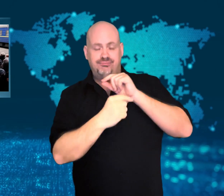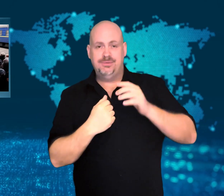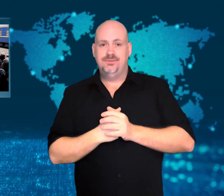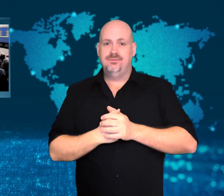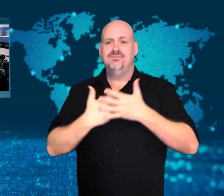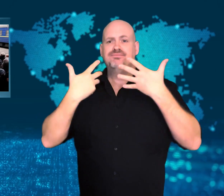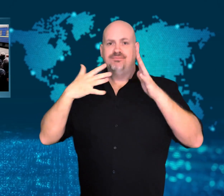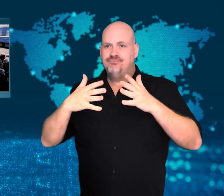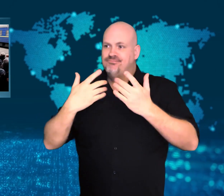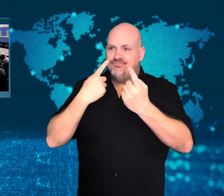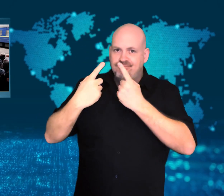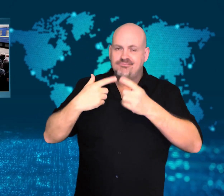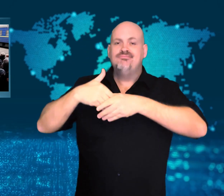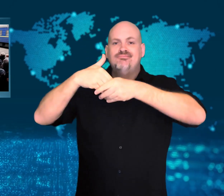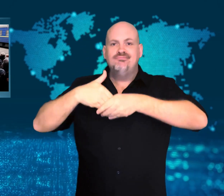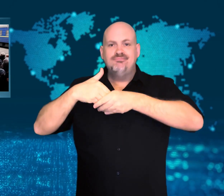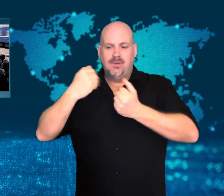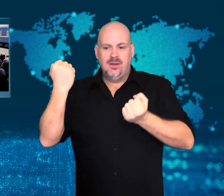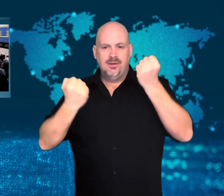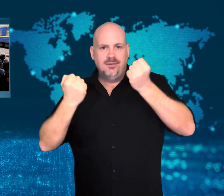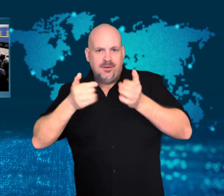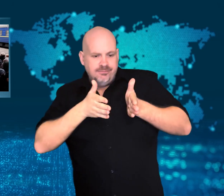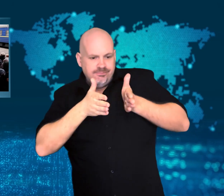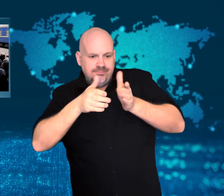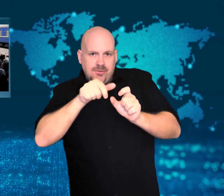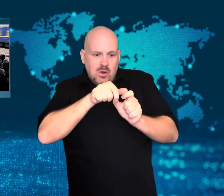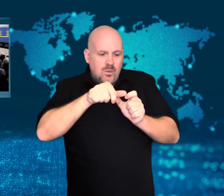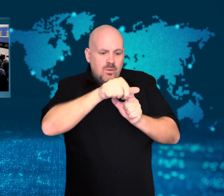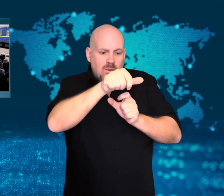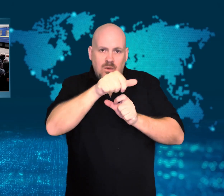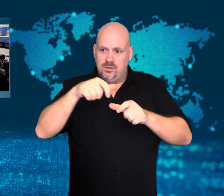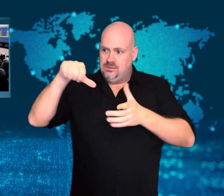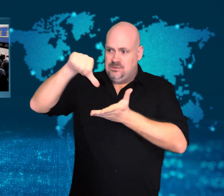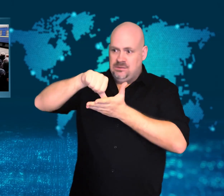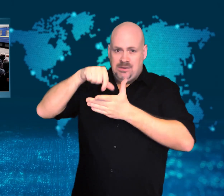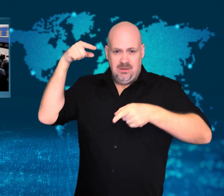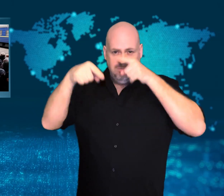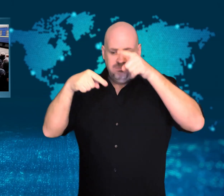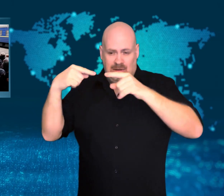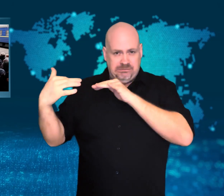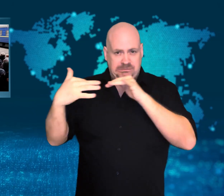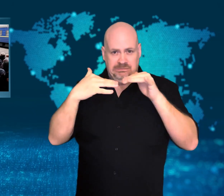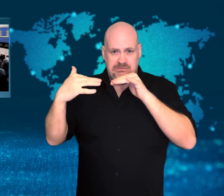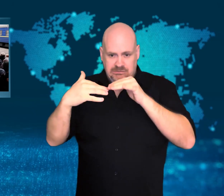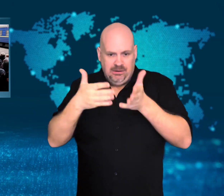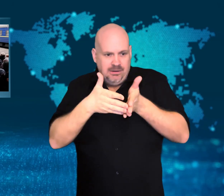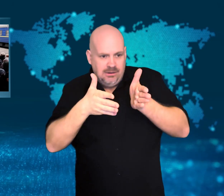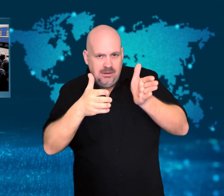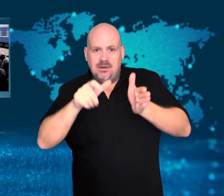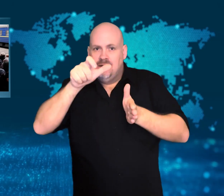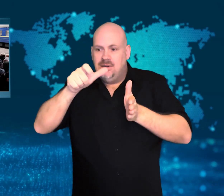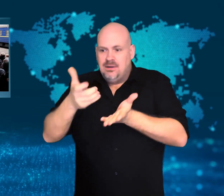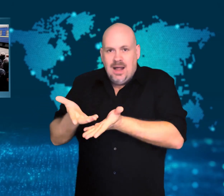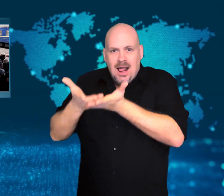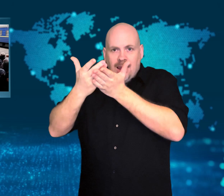but some “refugee corridors” meant to allow citizens to